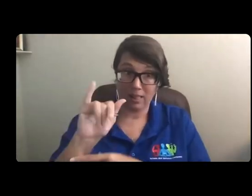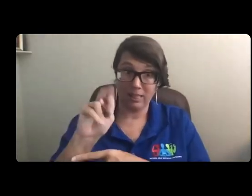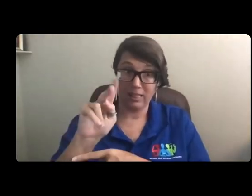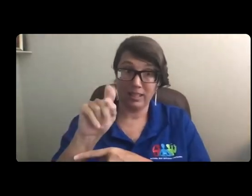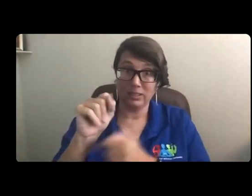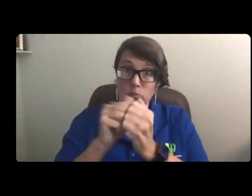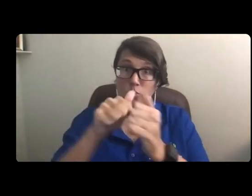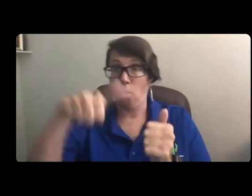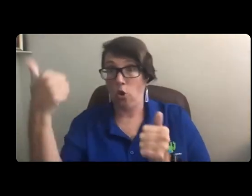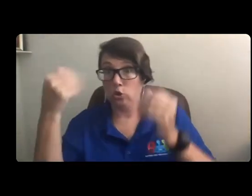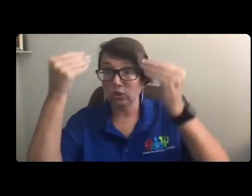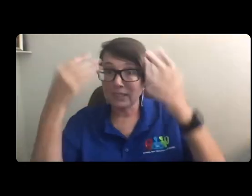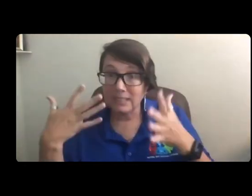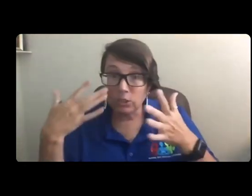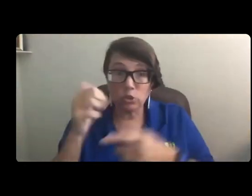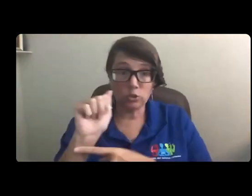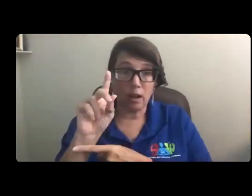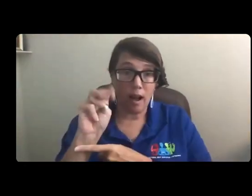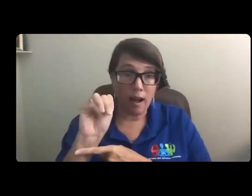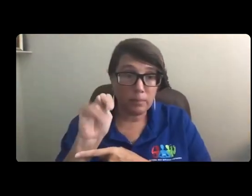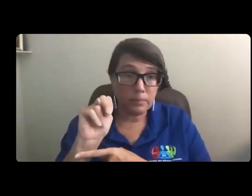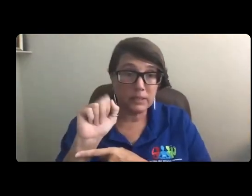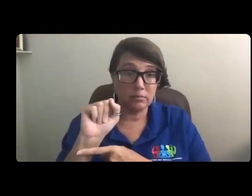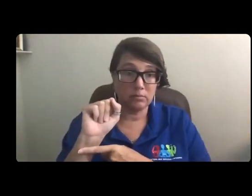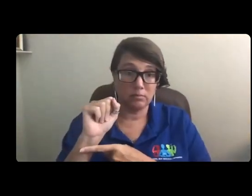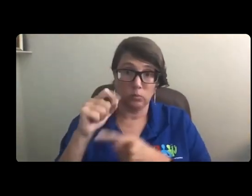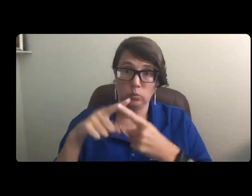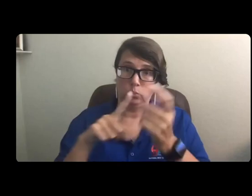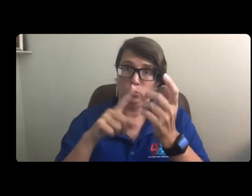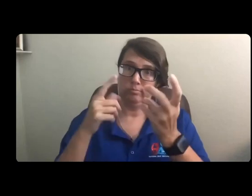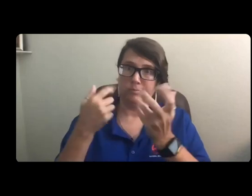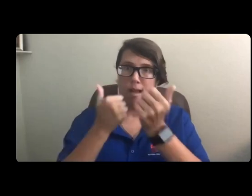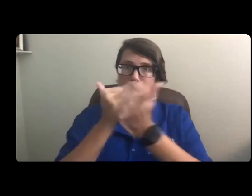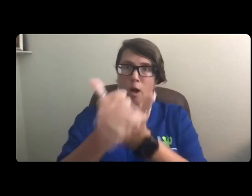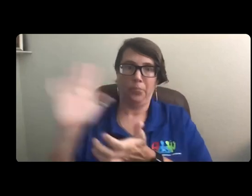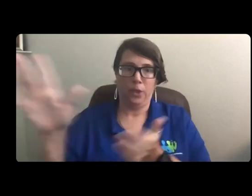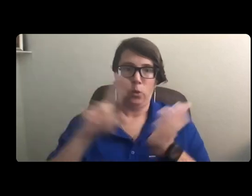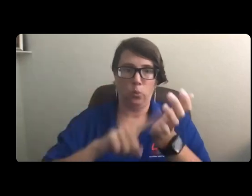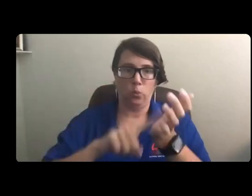Will this PowerPoint be shared, for example, and the links so that teachers and administrators